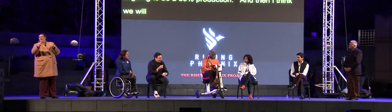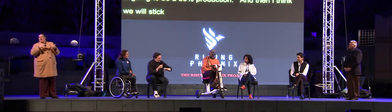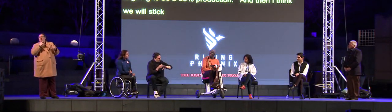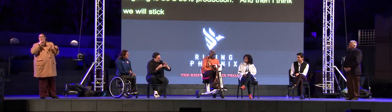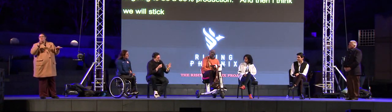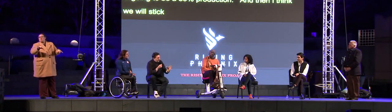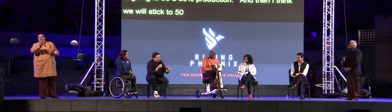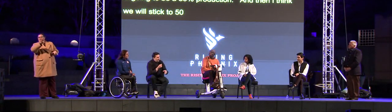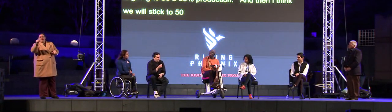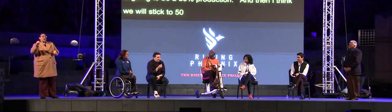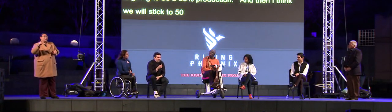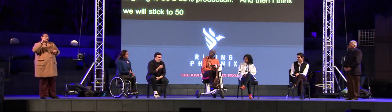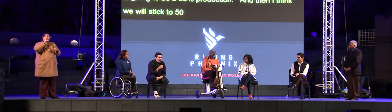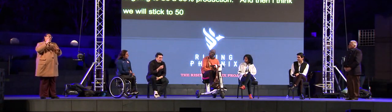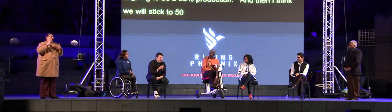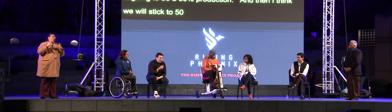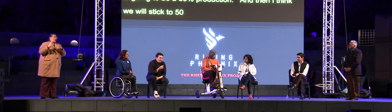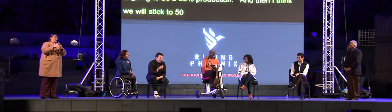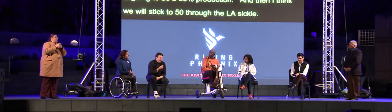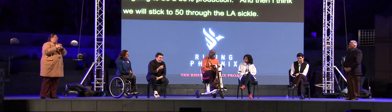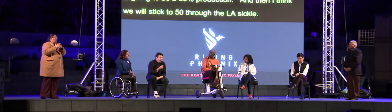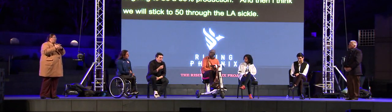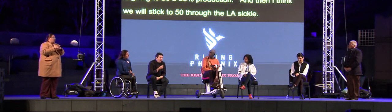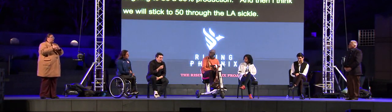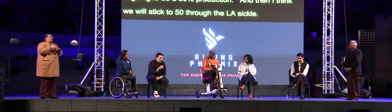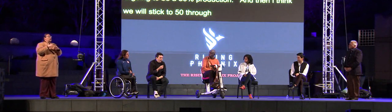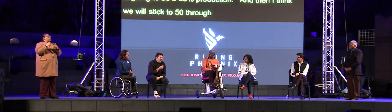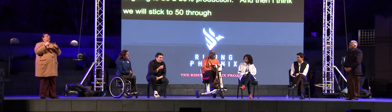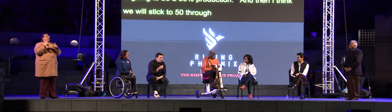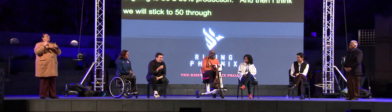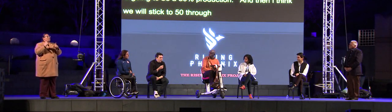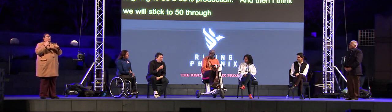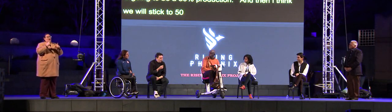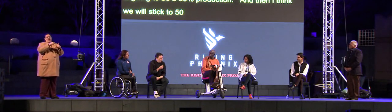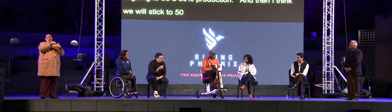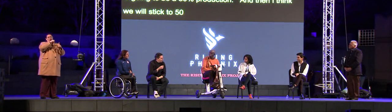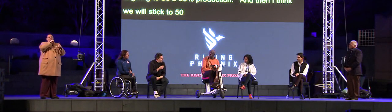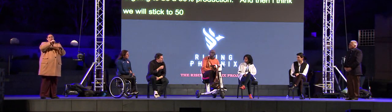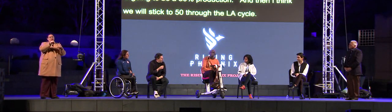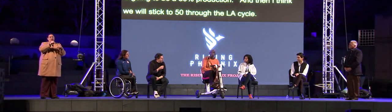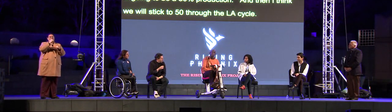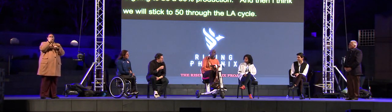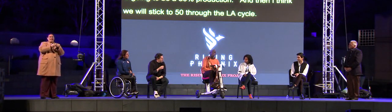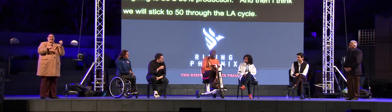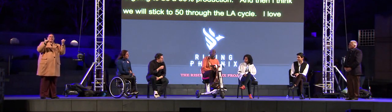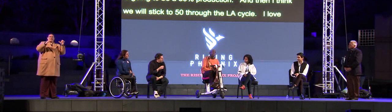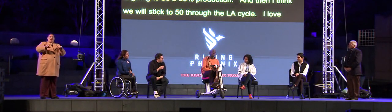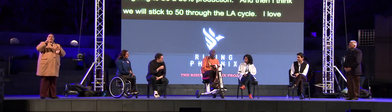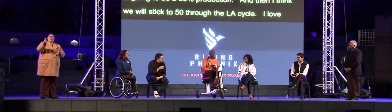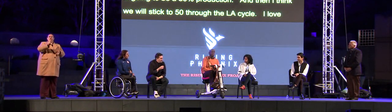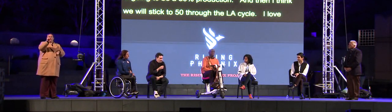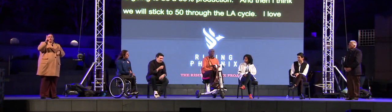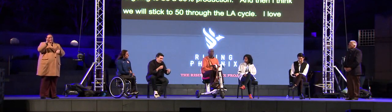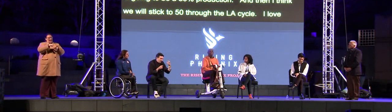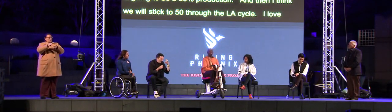In terms of the America piece, like I love Last Chance U, which is a Netflix sensation, tells you